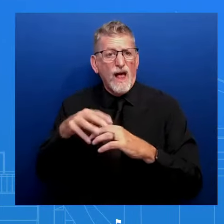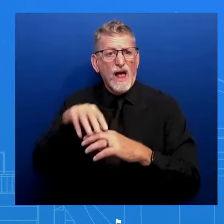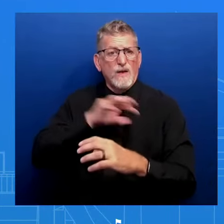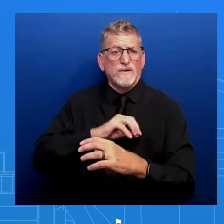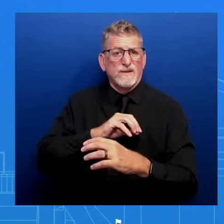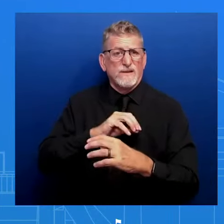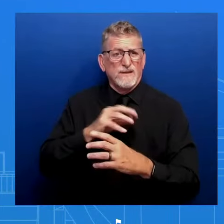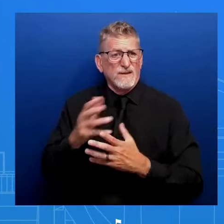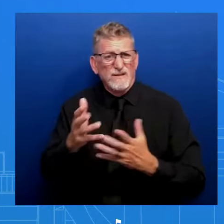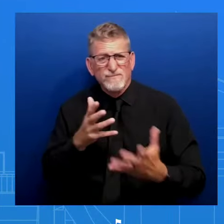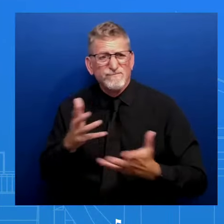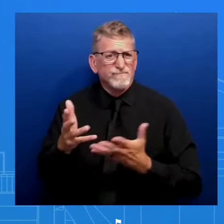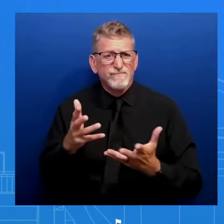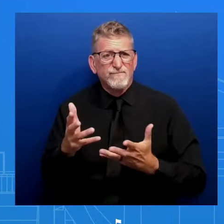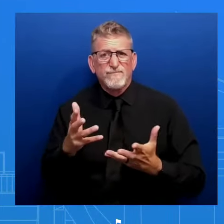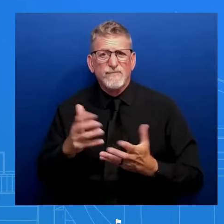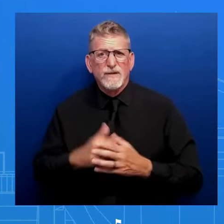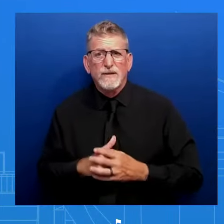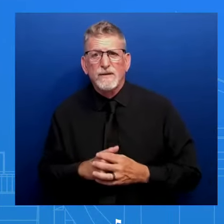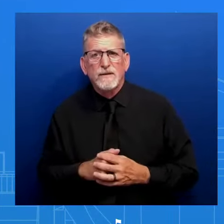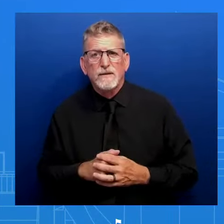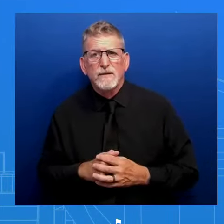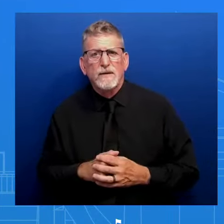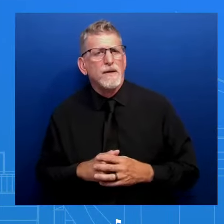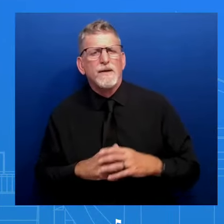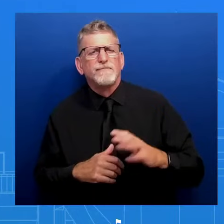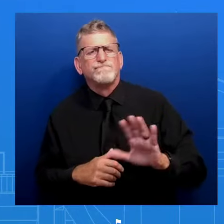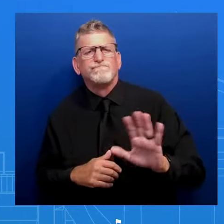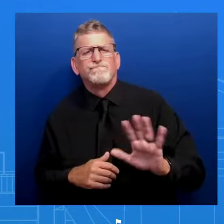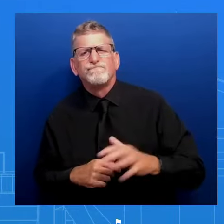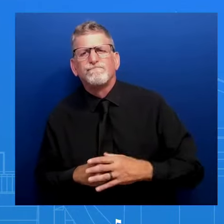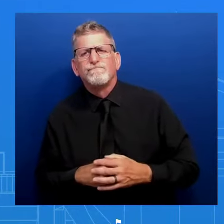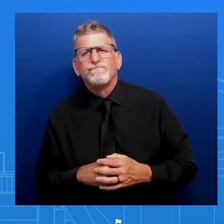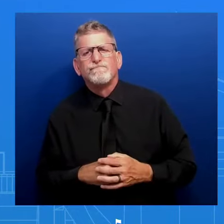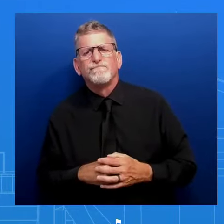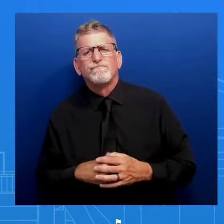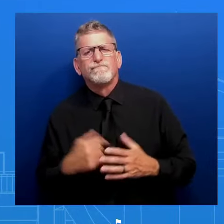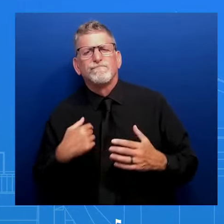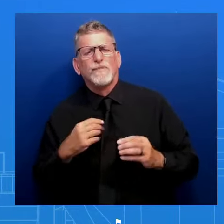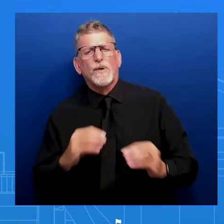What we believe is that there are unexplained aerial phenomena